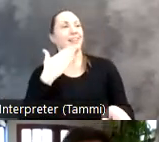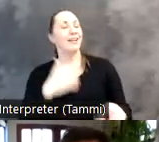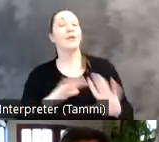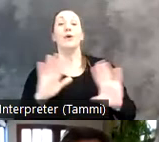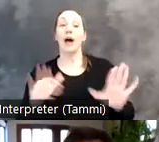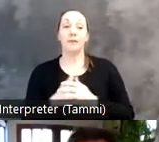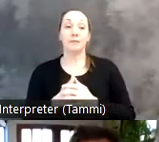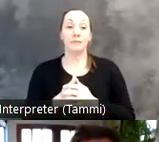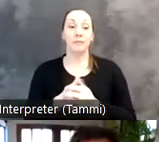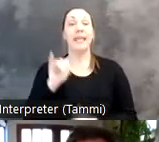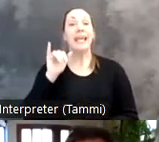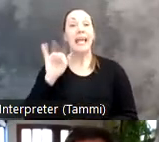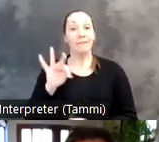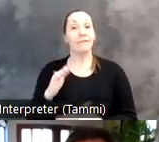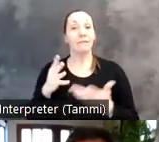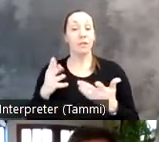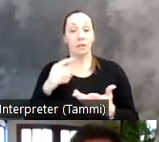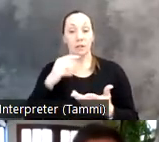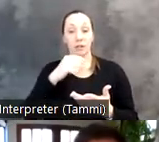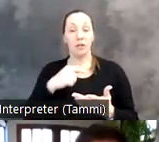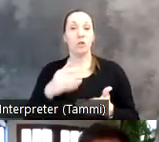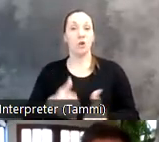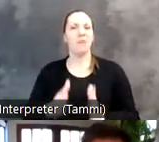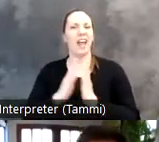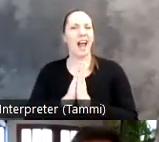, over to our host conductor, Christopher Lee.